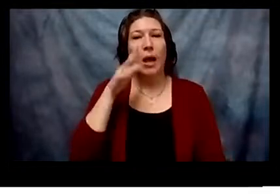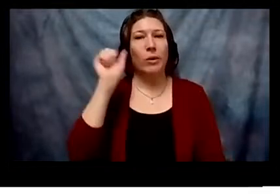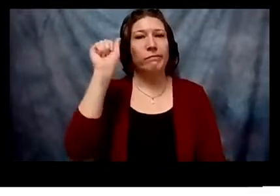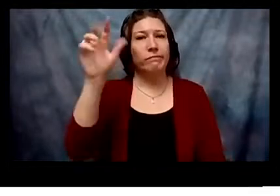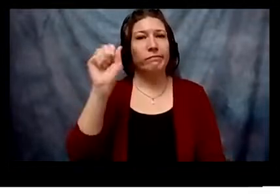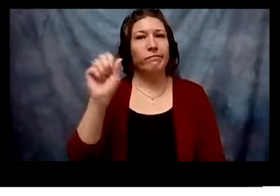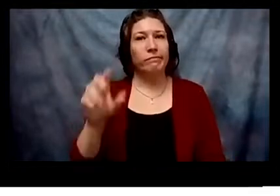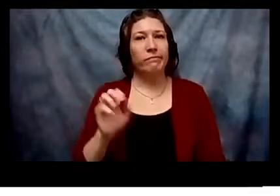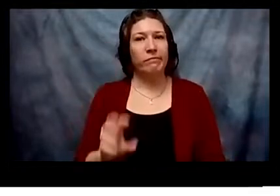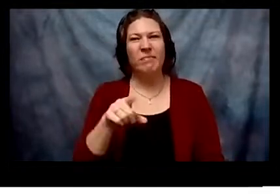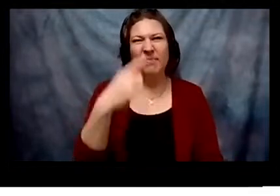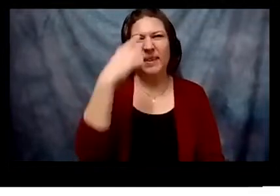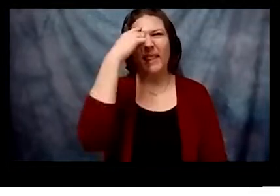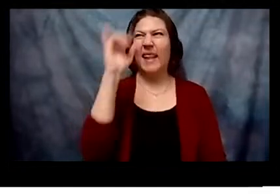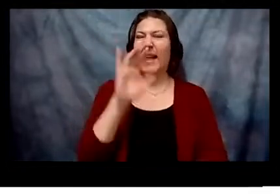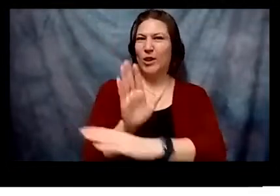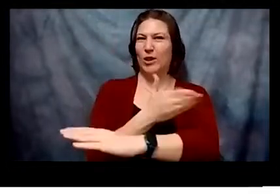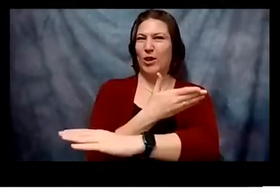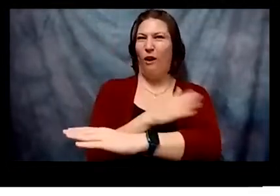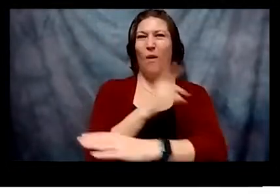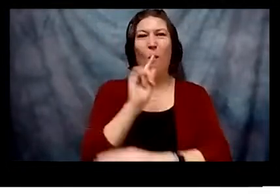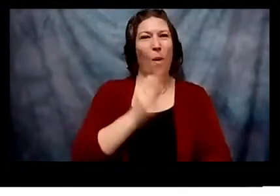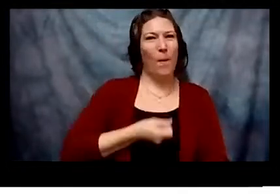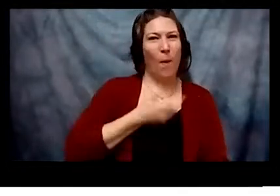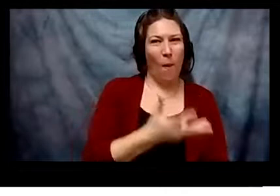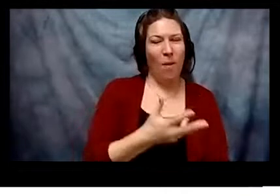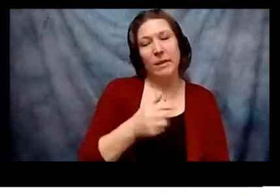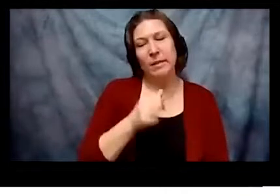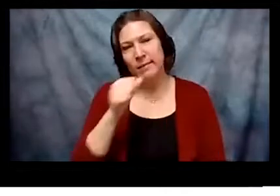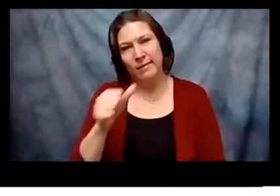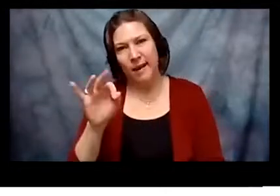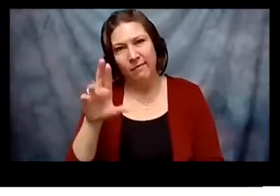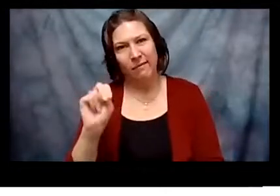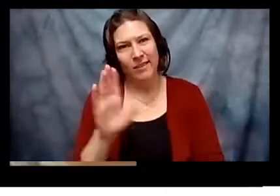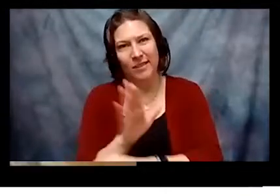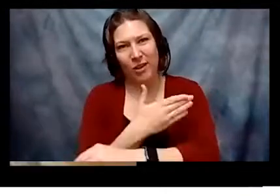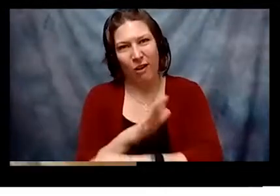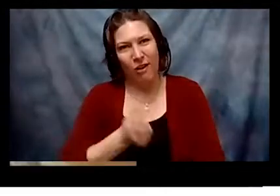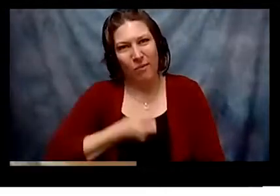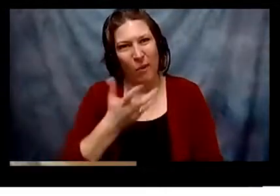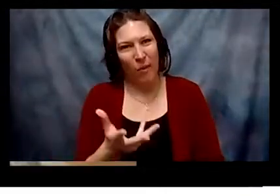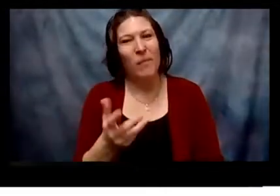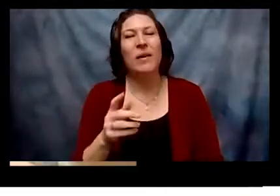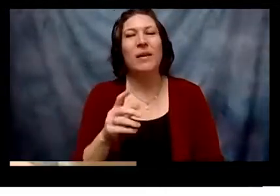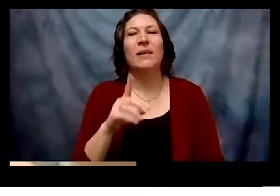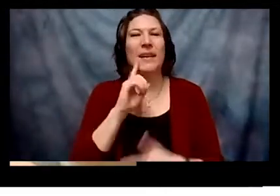song lyrics, except this is not a fun song and it's all about ableism.